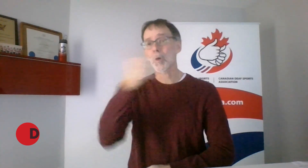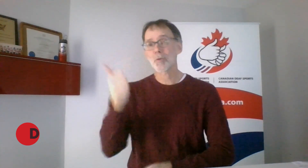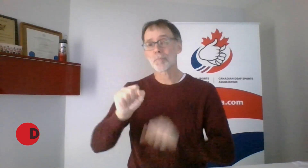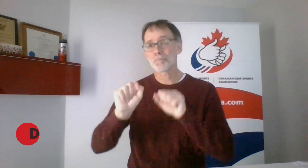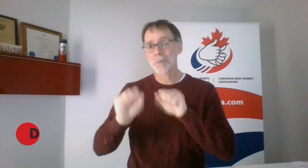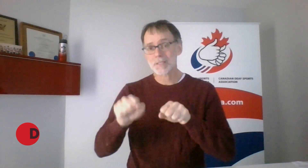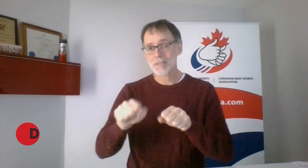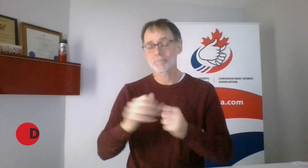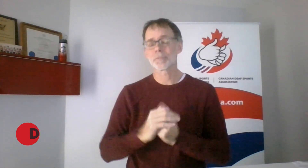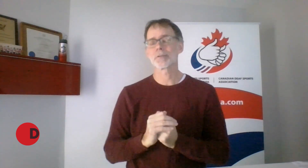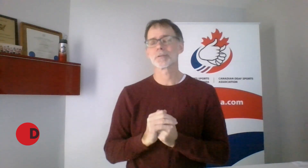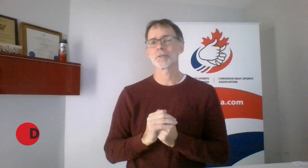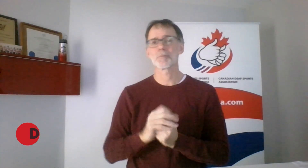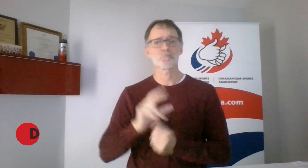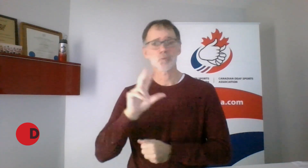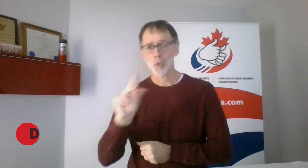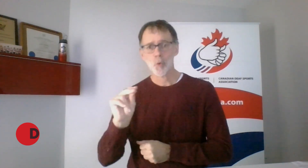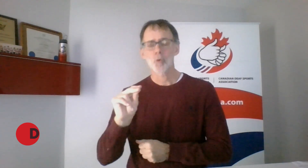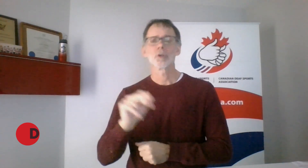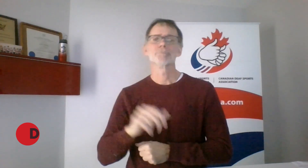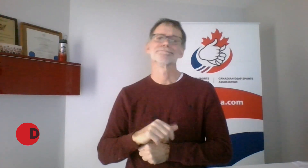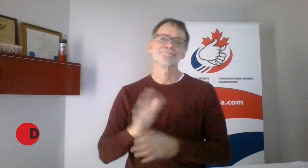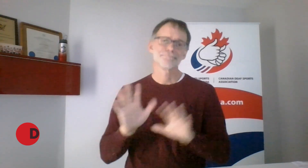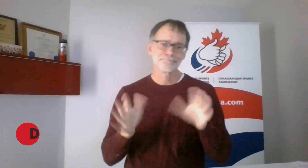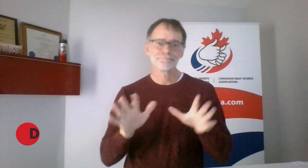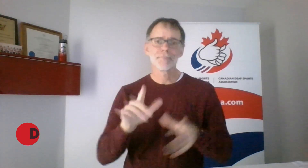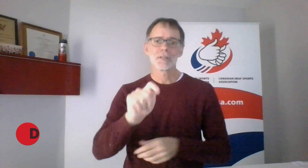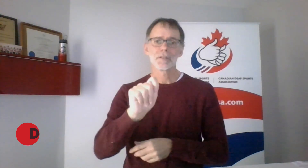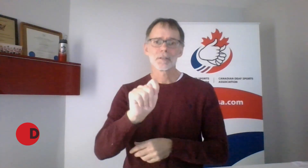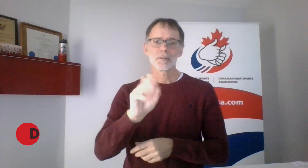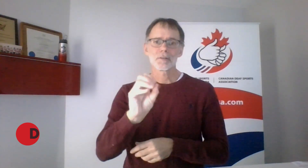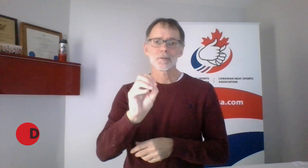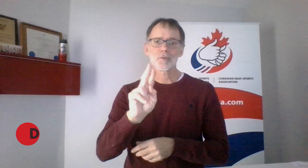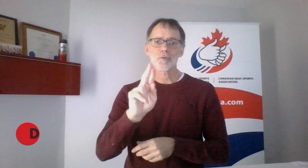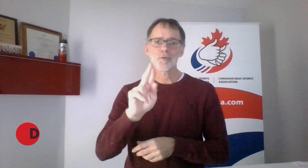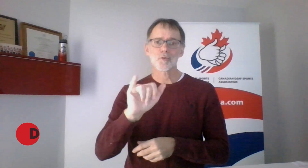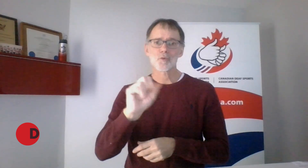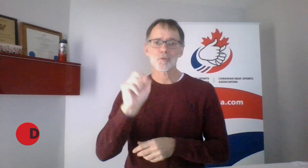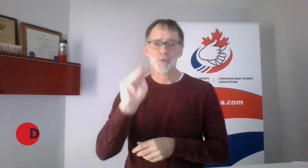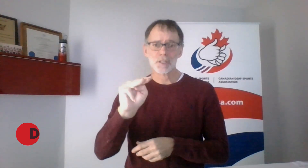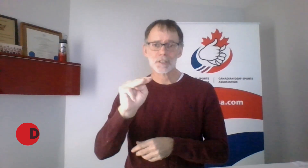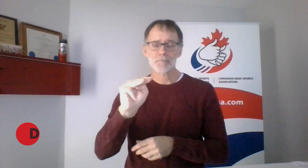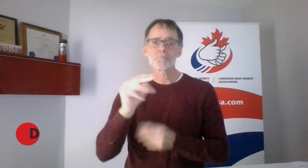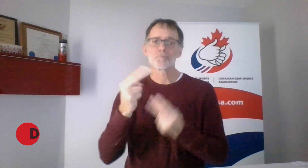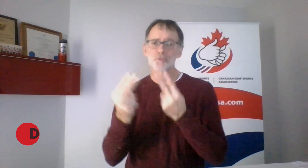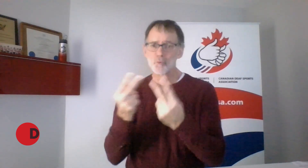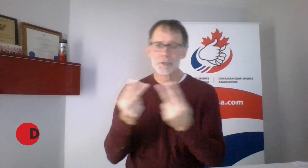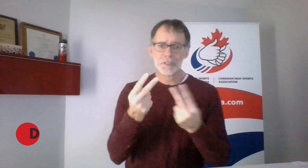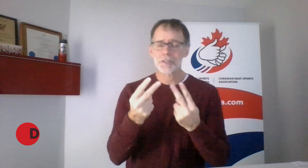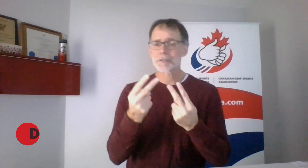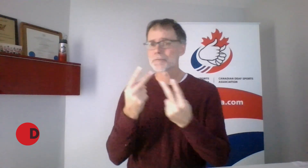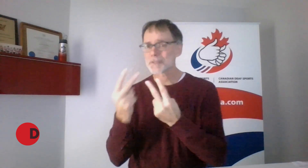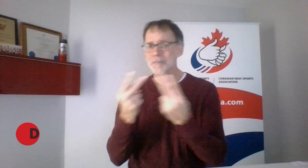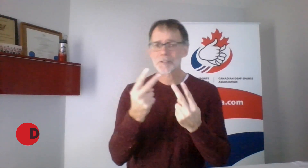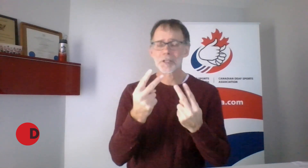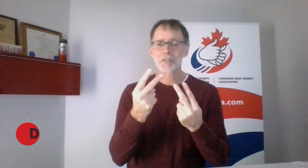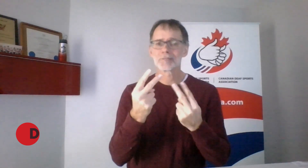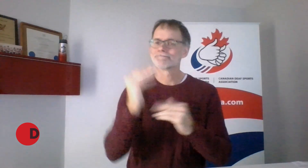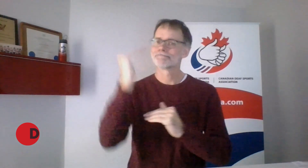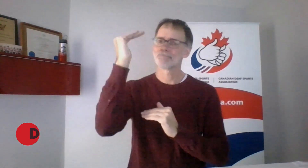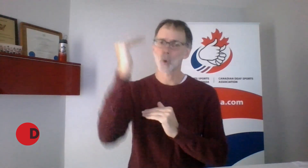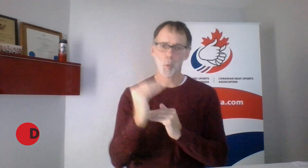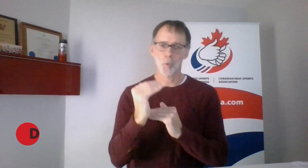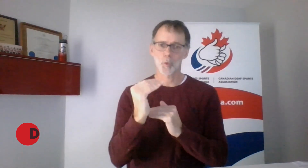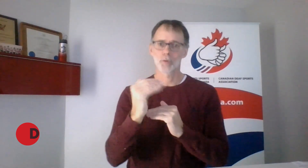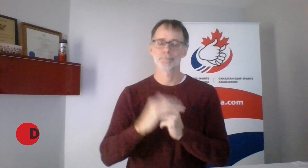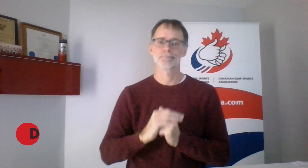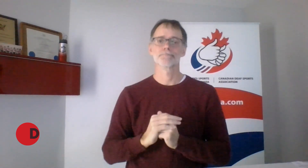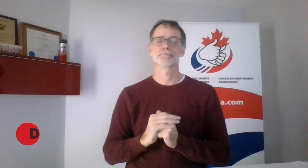Another possibility is no tourism activities and